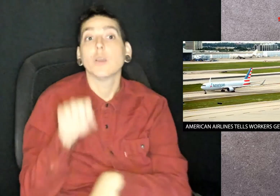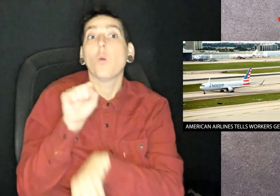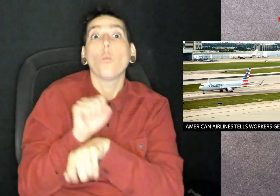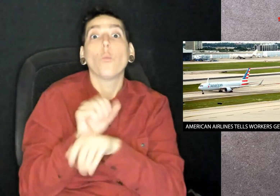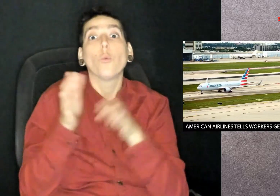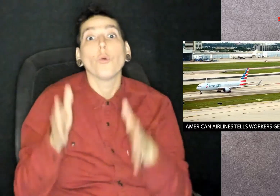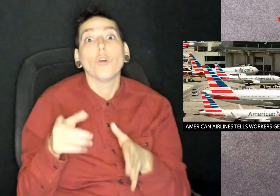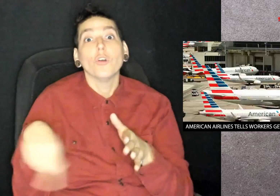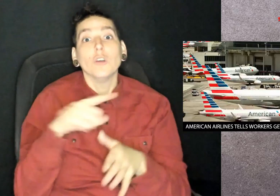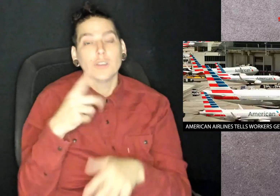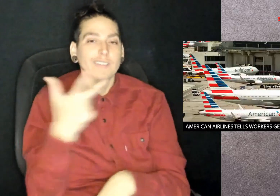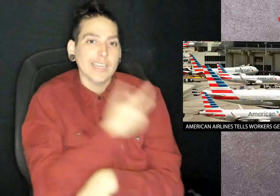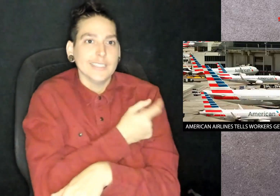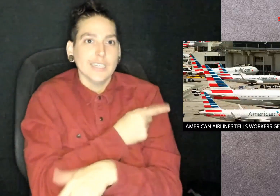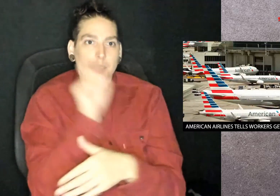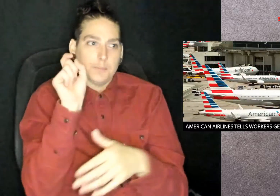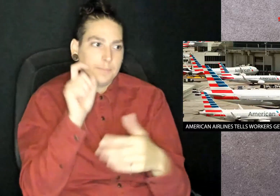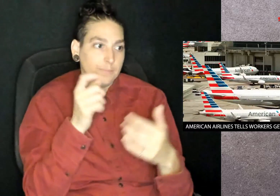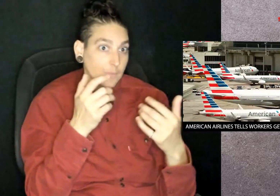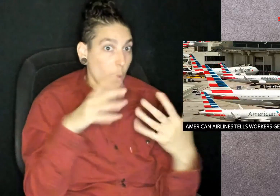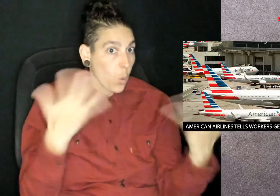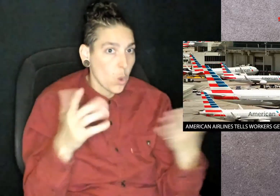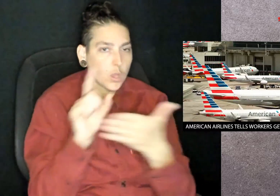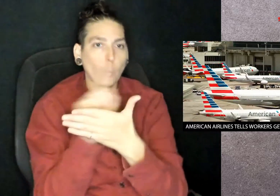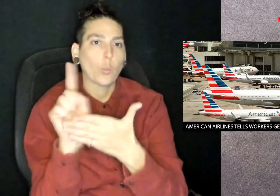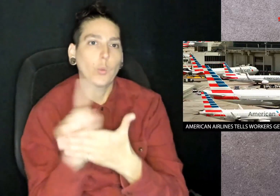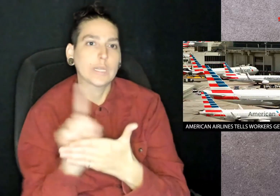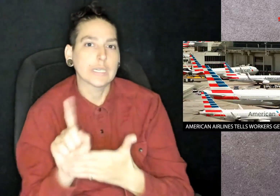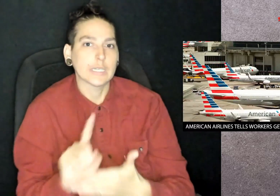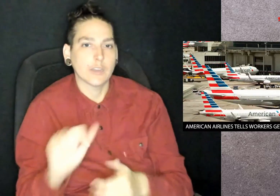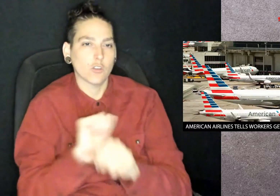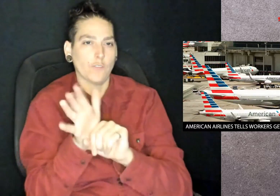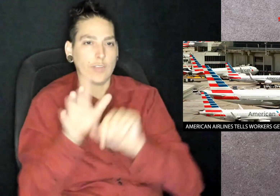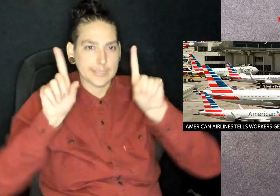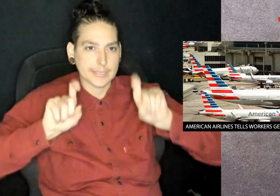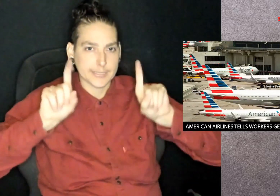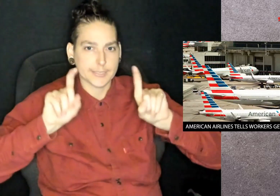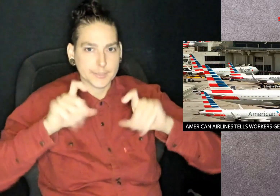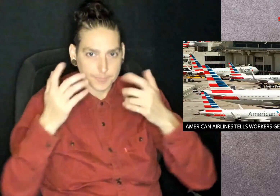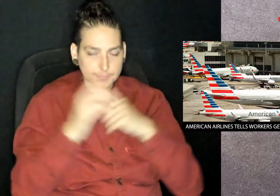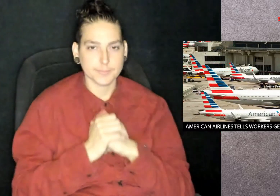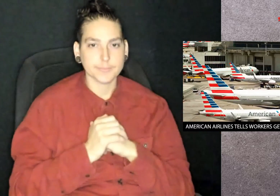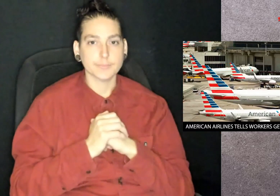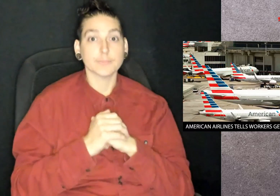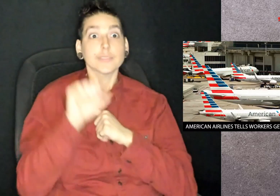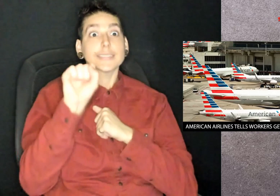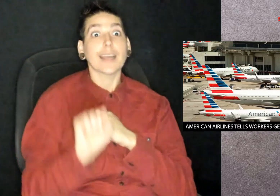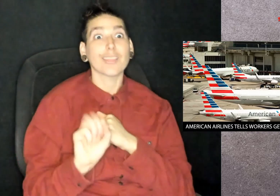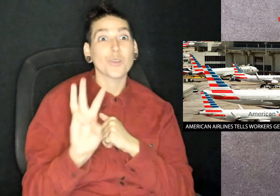than 100 employees require workers to get vaccinated or get weekly Covid tests